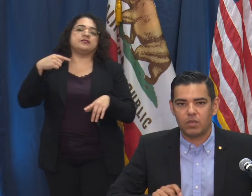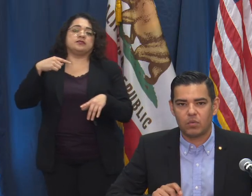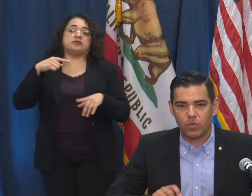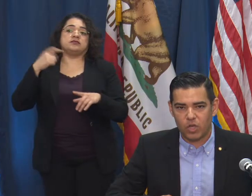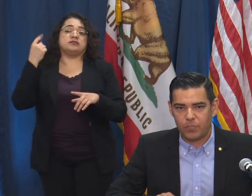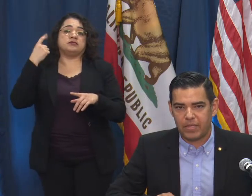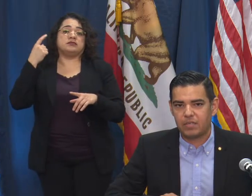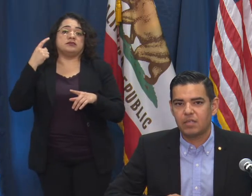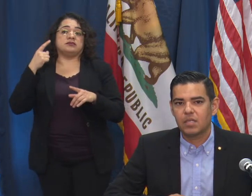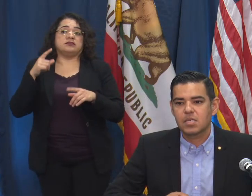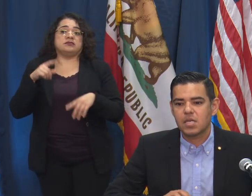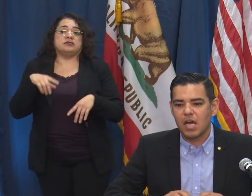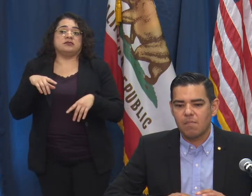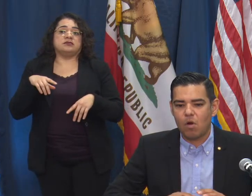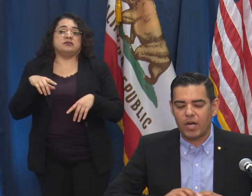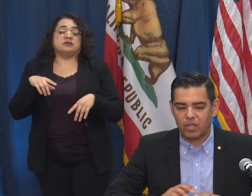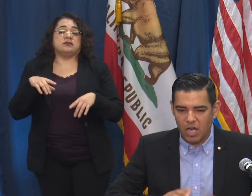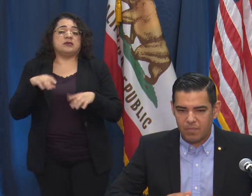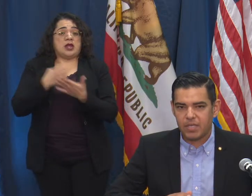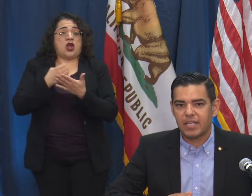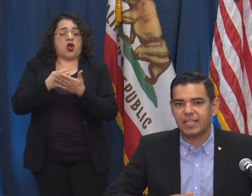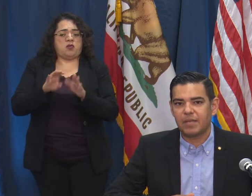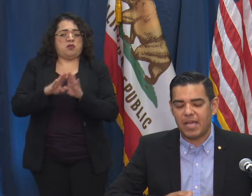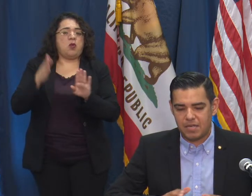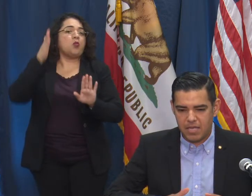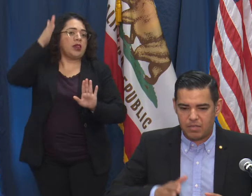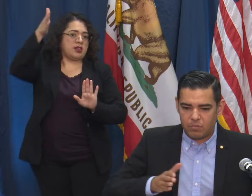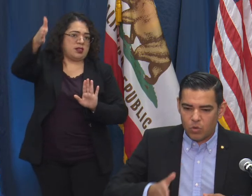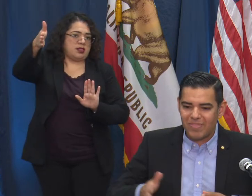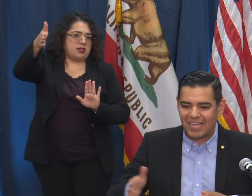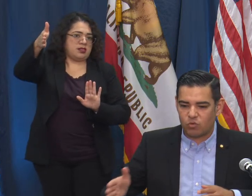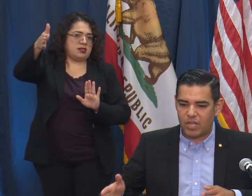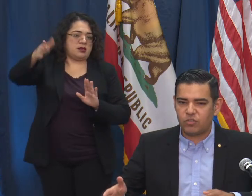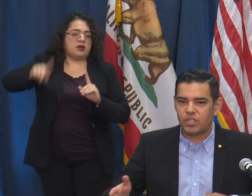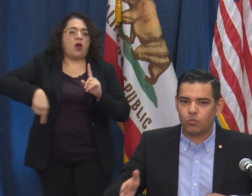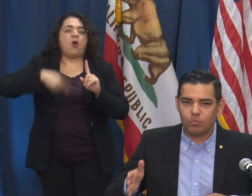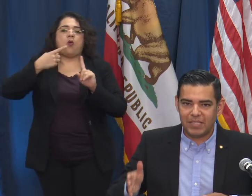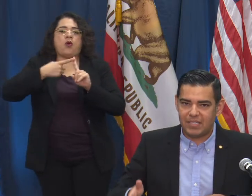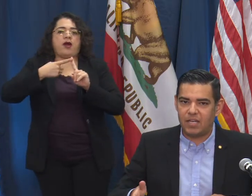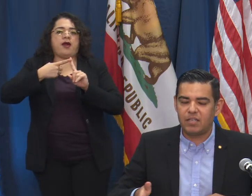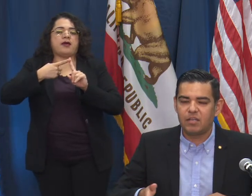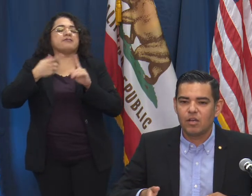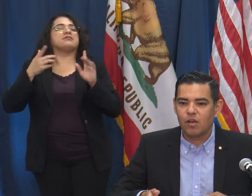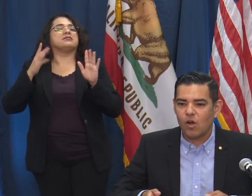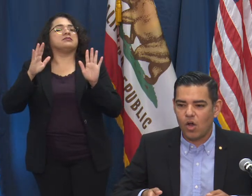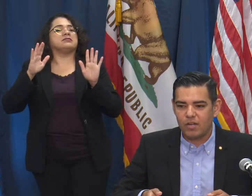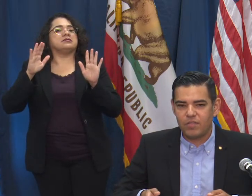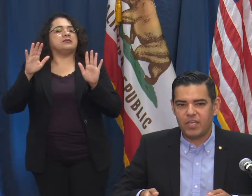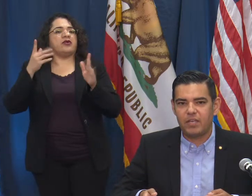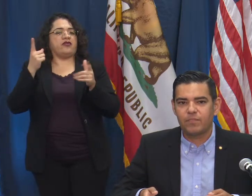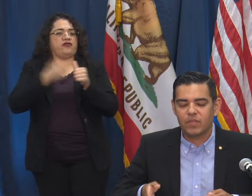reopen our economy and go in that direction, it will be done on the